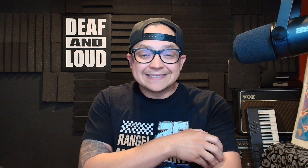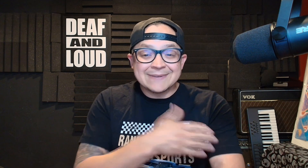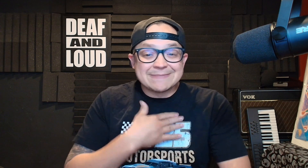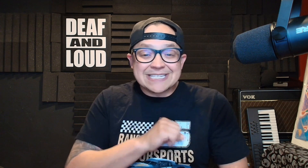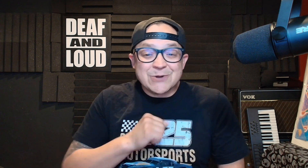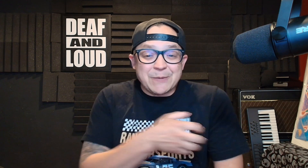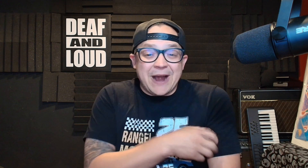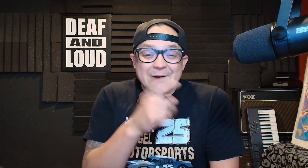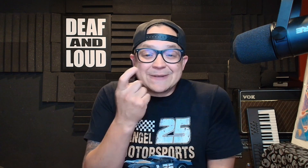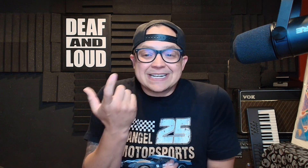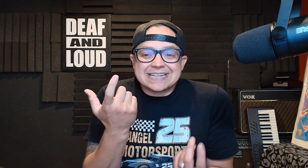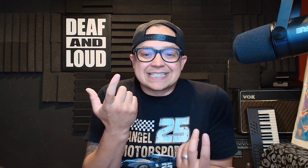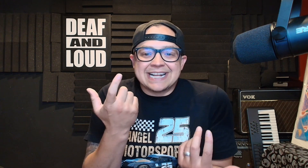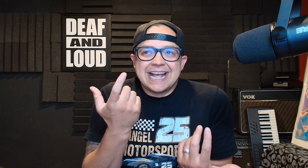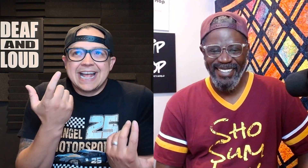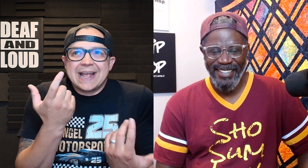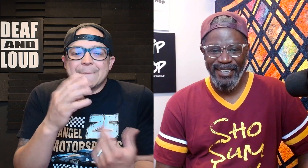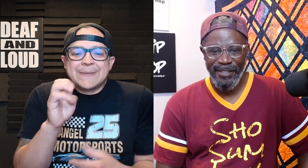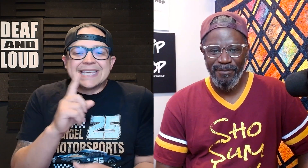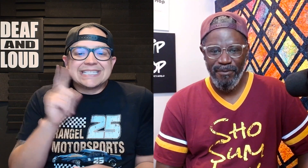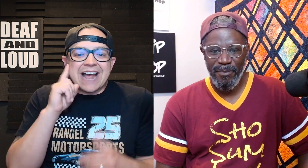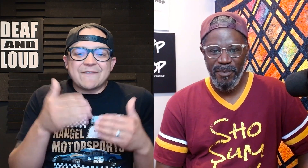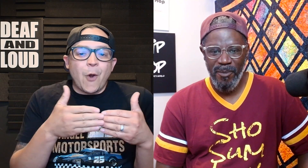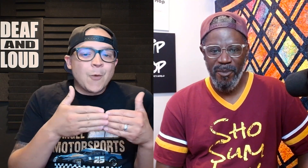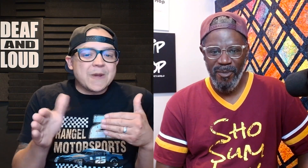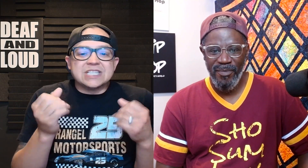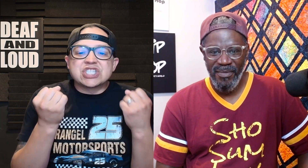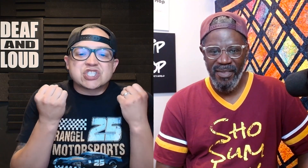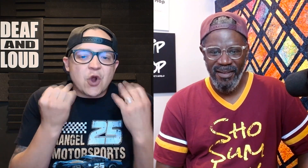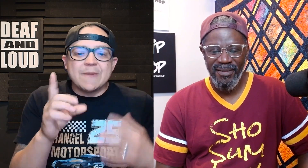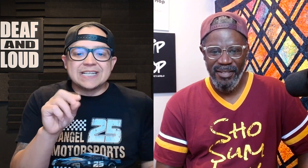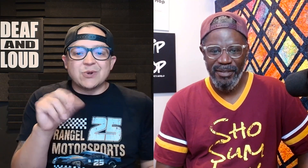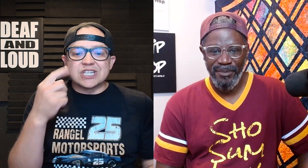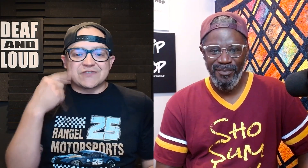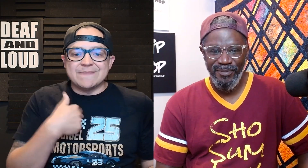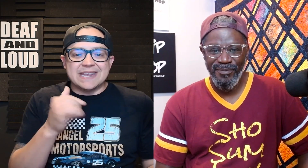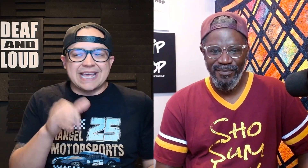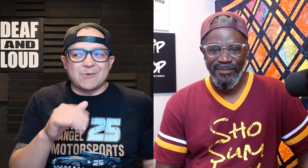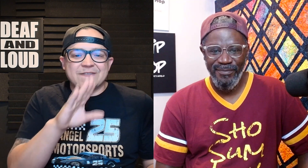It was my superpower because being Deaf opened so many doors for me that would have